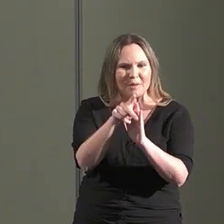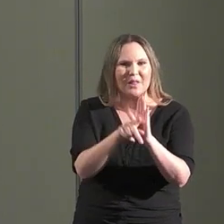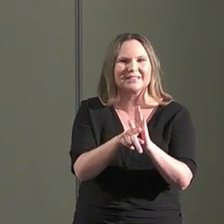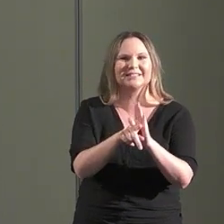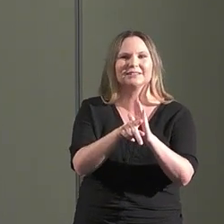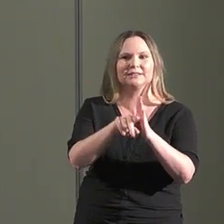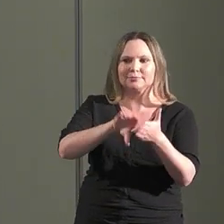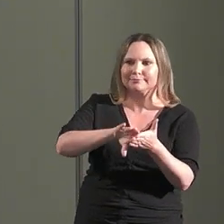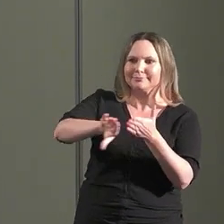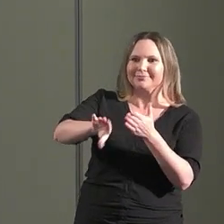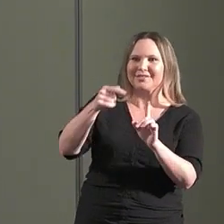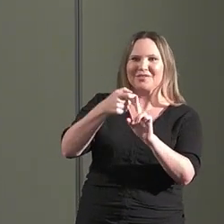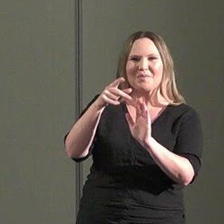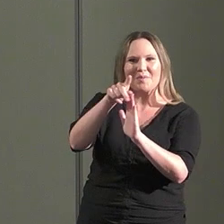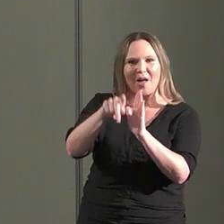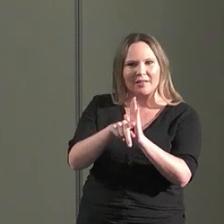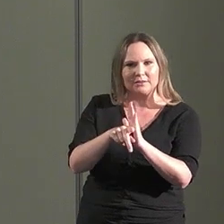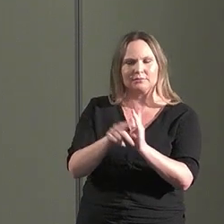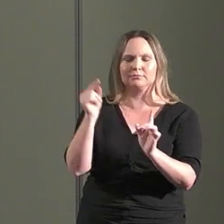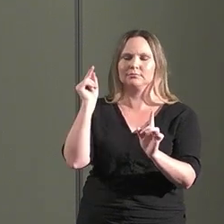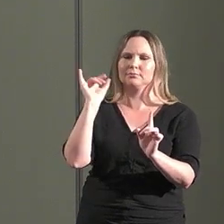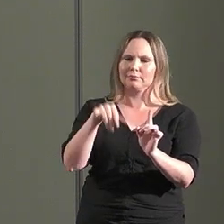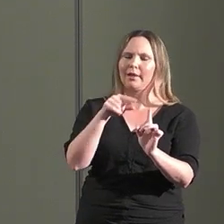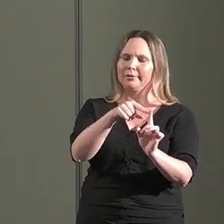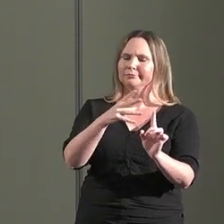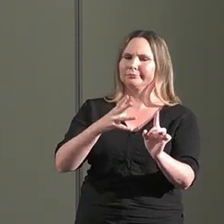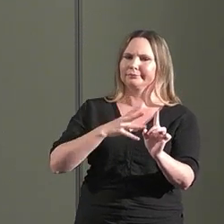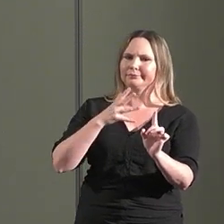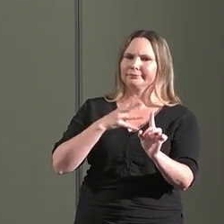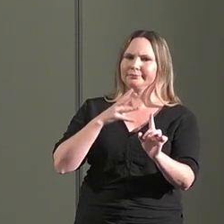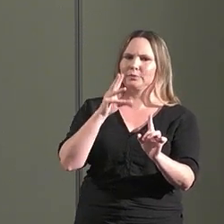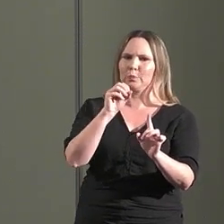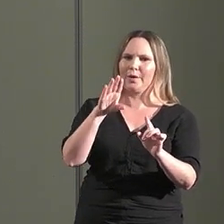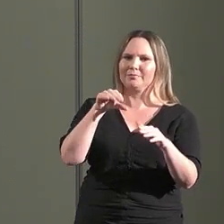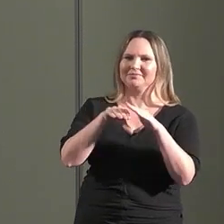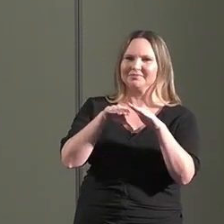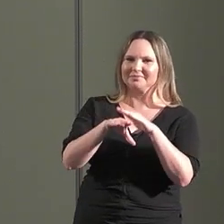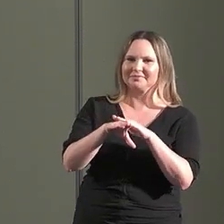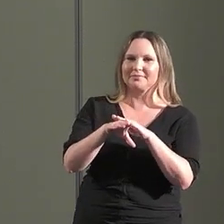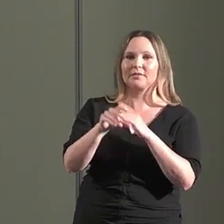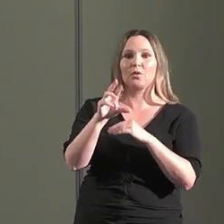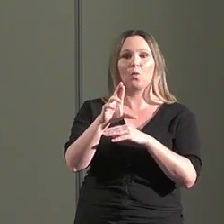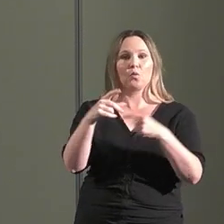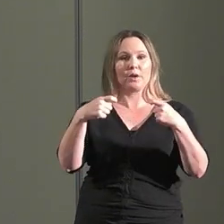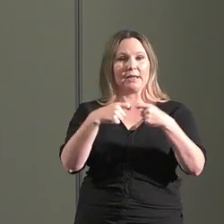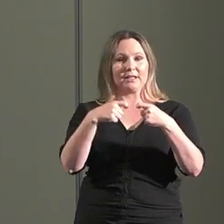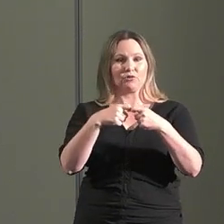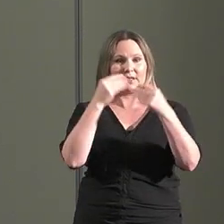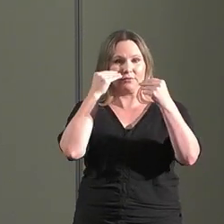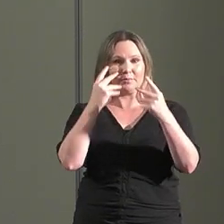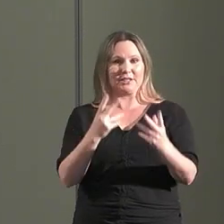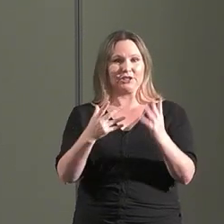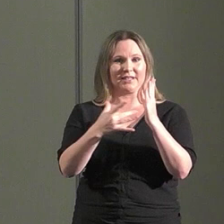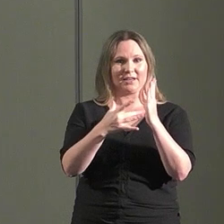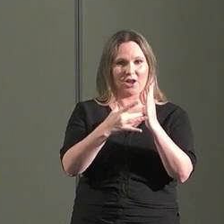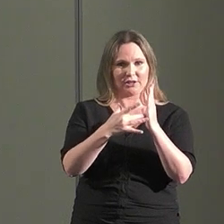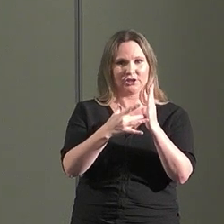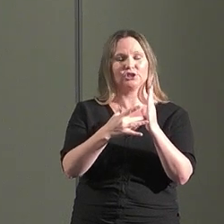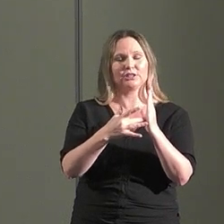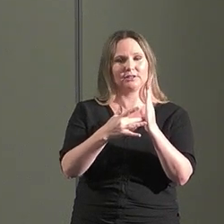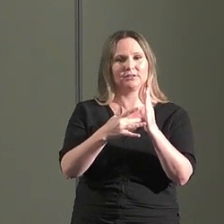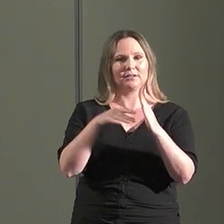This is a formal web accessibility policy or electronic technology accessibility policy.